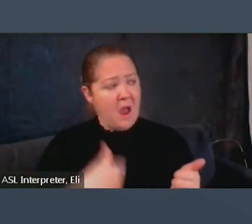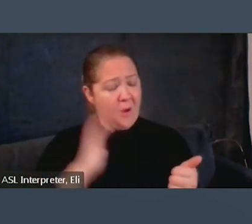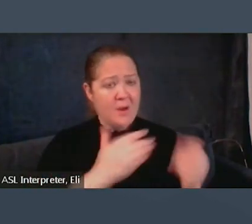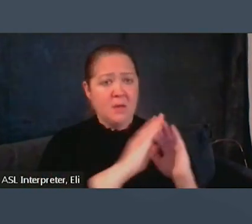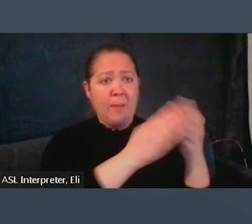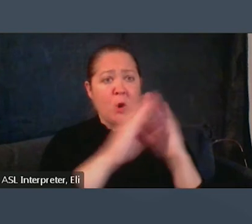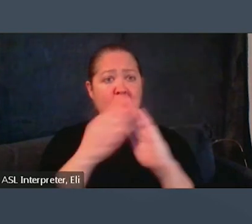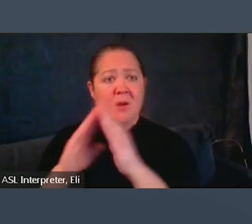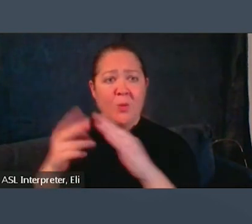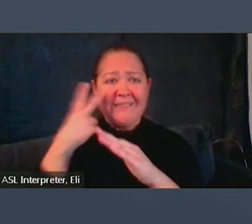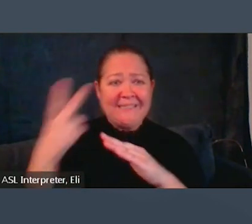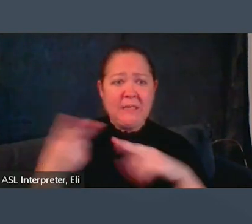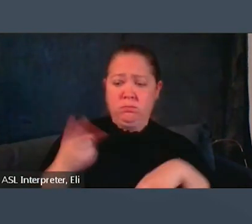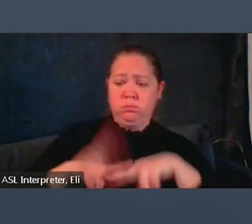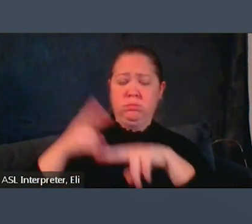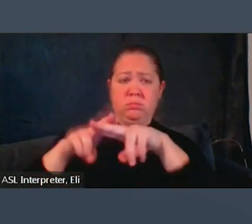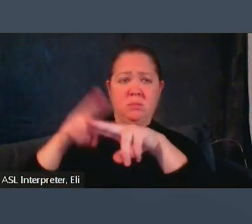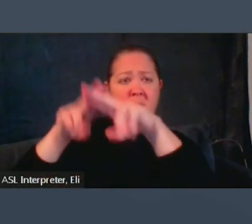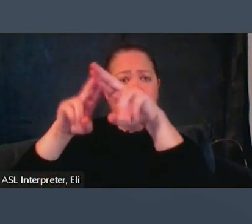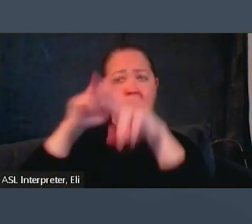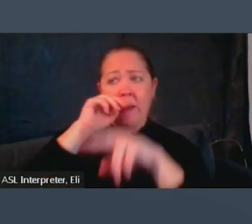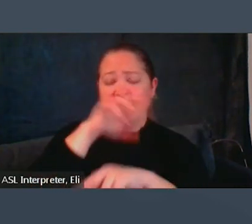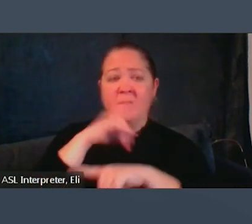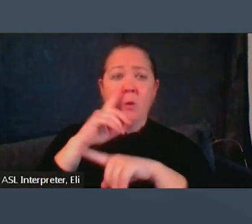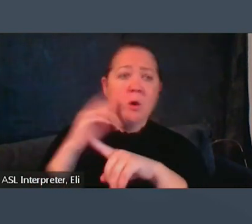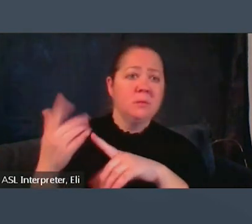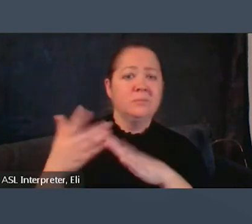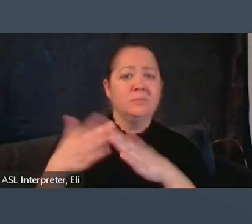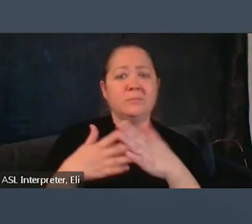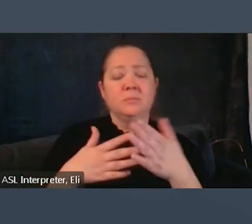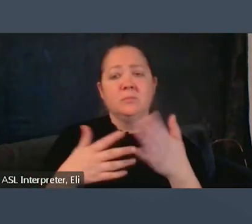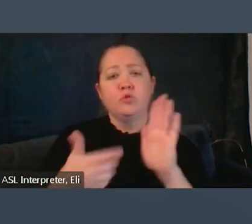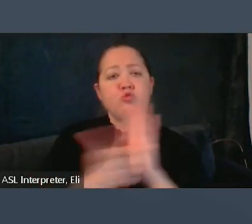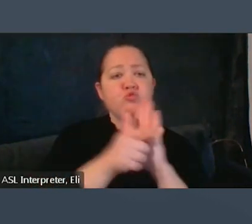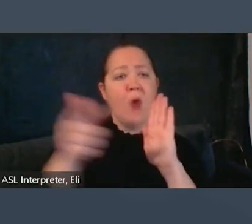this area has been neglected for many years and it's time for the County government to do the right thing for its